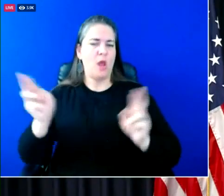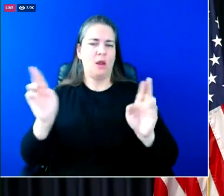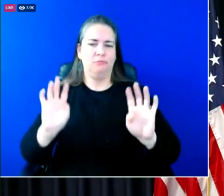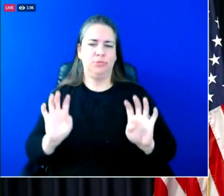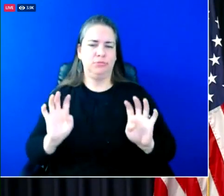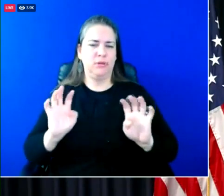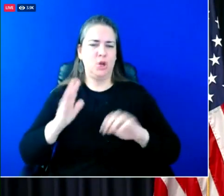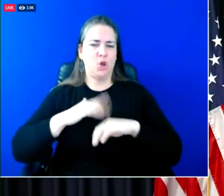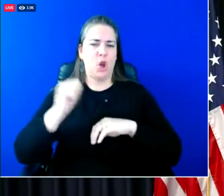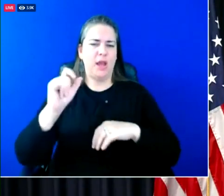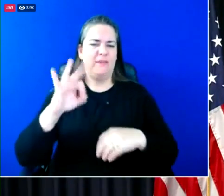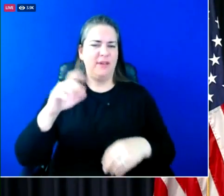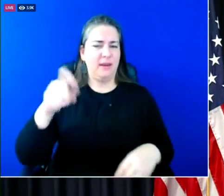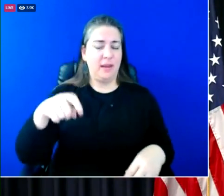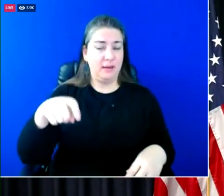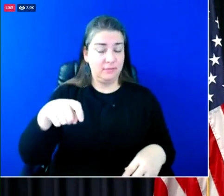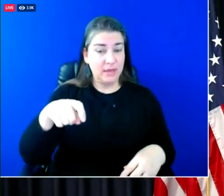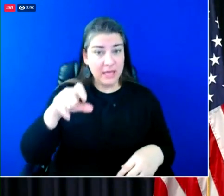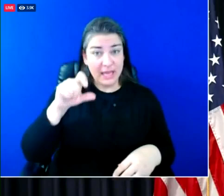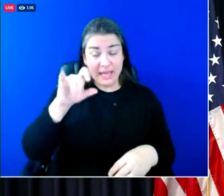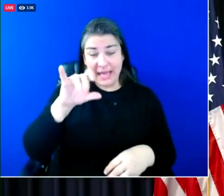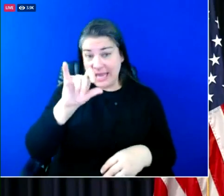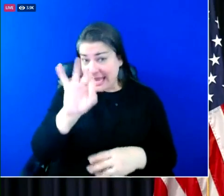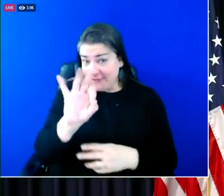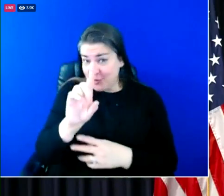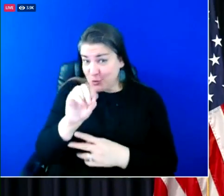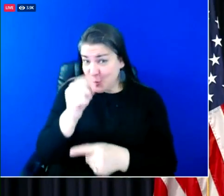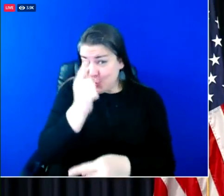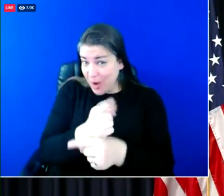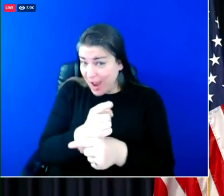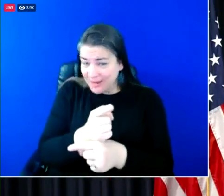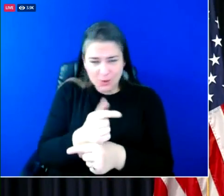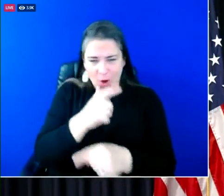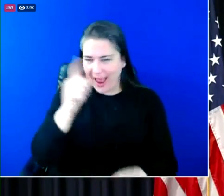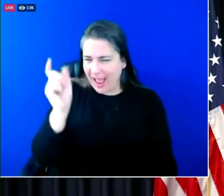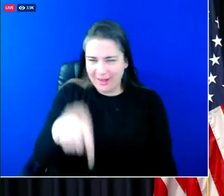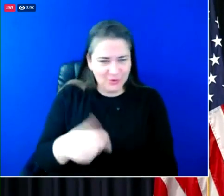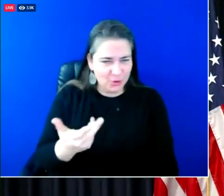If we do this right, we won't have to. Certainly. We don't anticipate anything